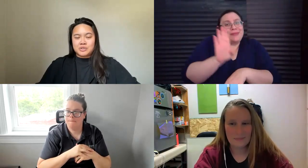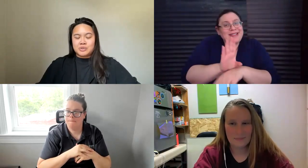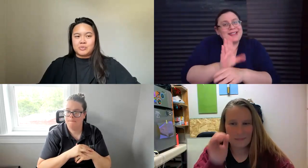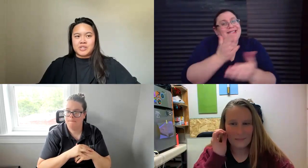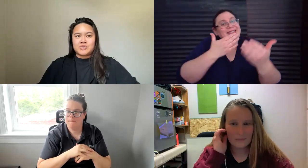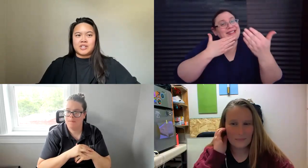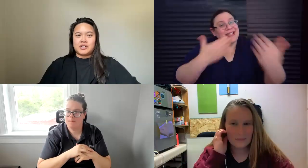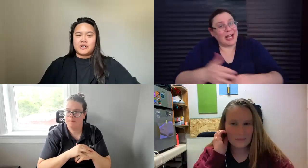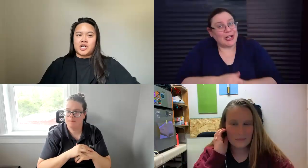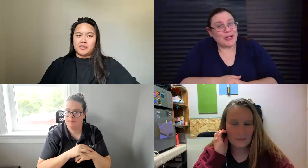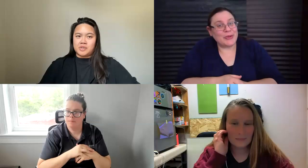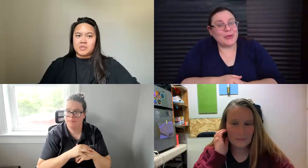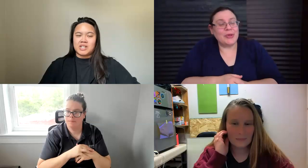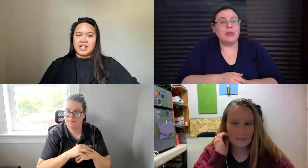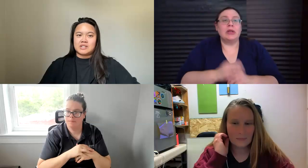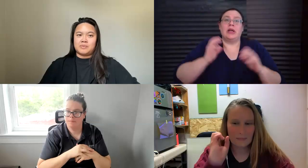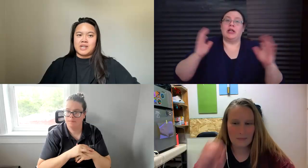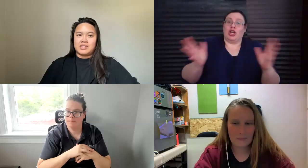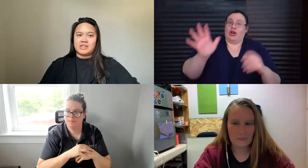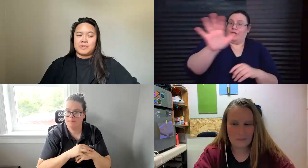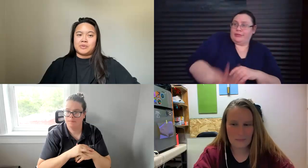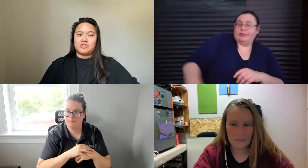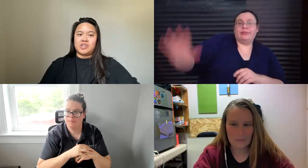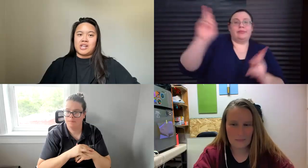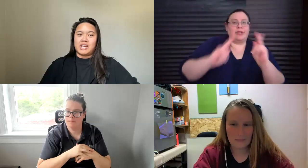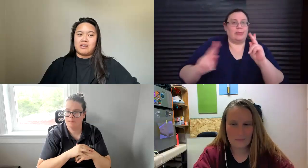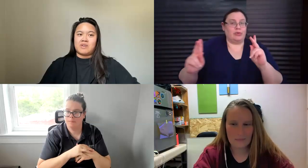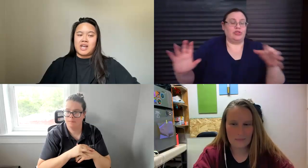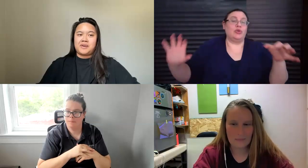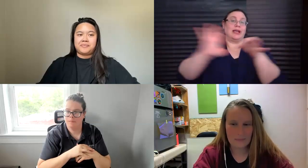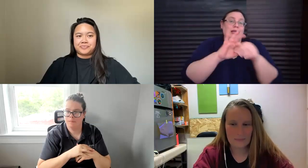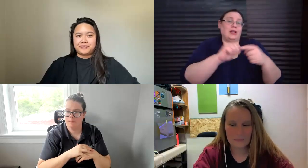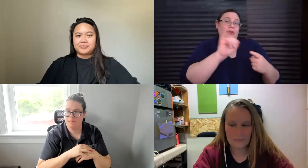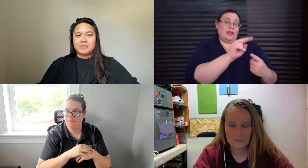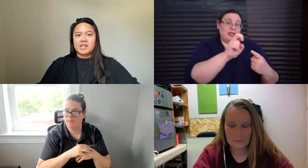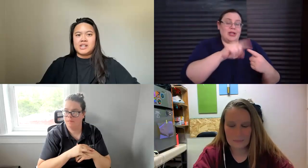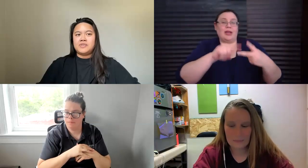I do really strongly encourage all of you to connect with both Jane and Renee.